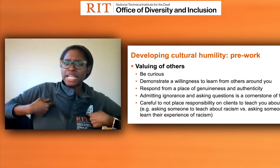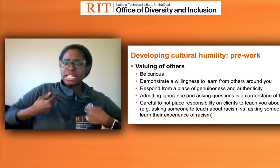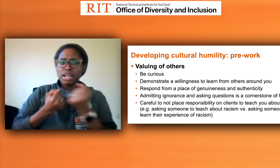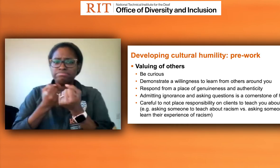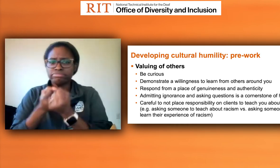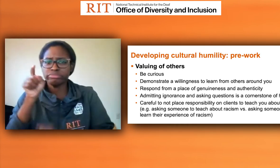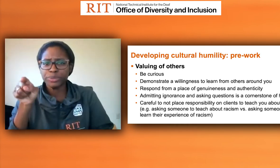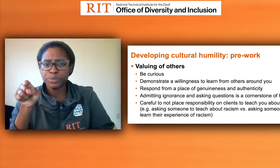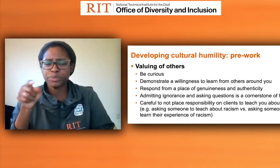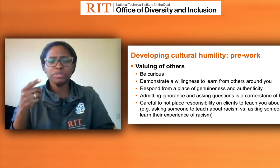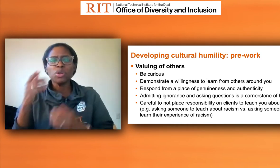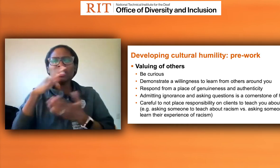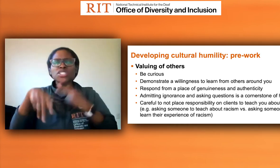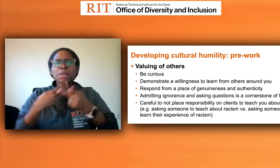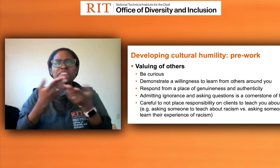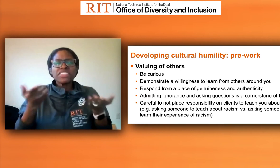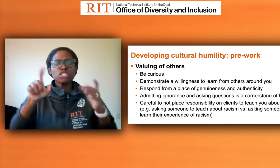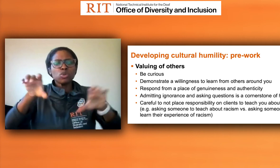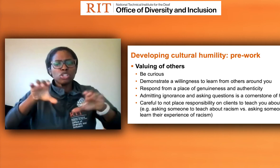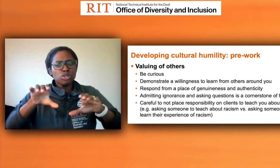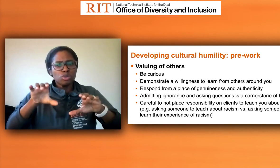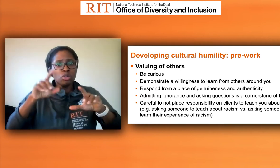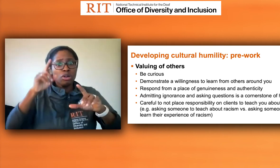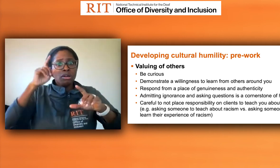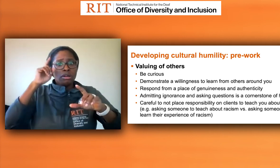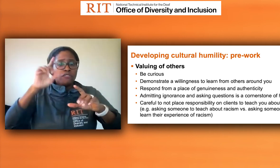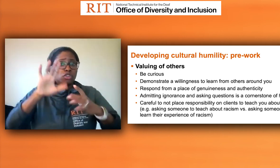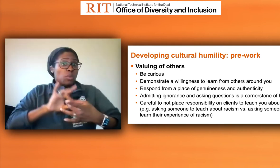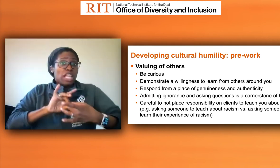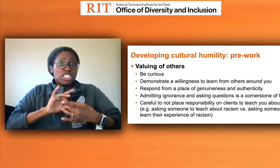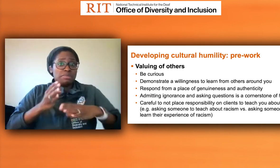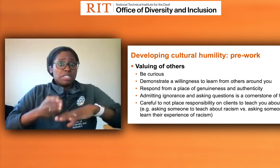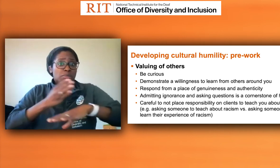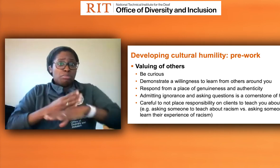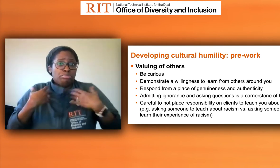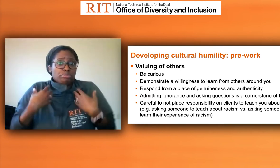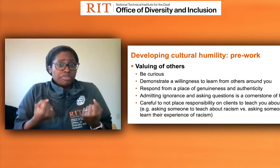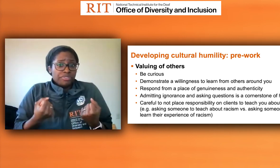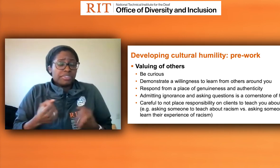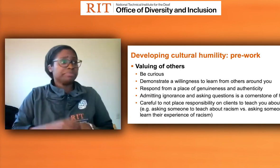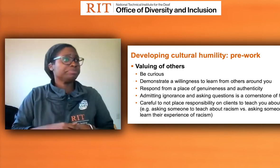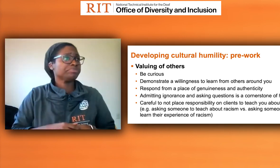That's the place you want to come from, is what do people want to see from you and how do you want the relationship